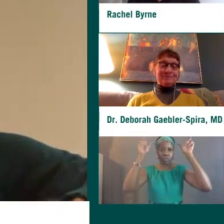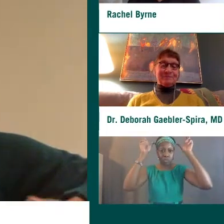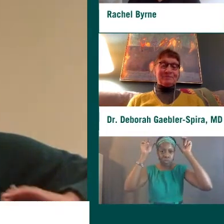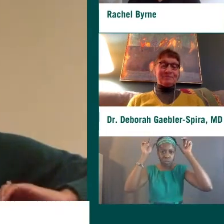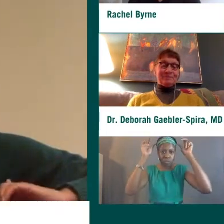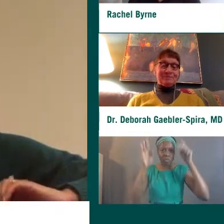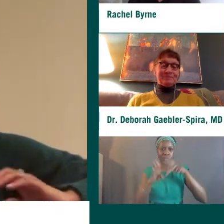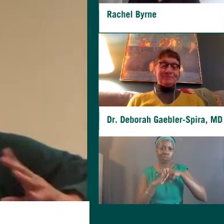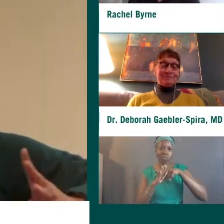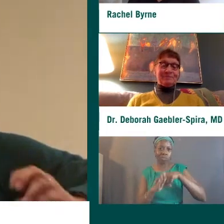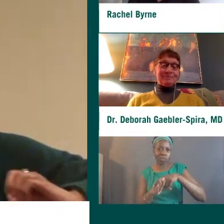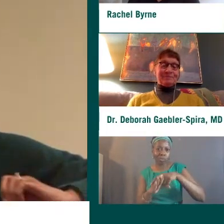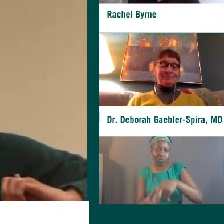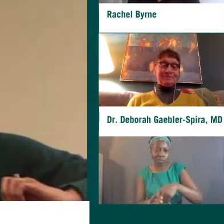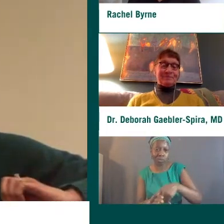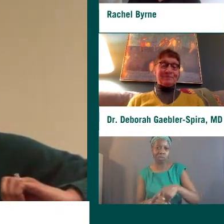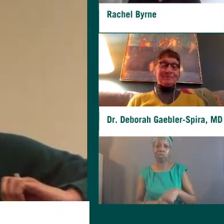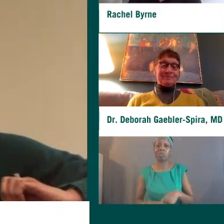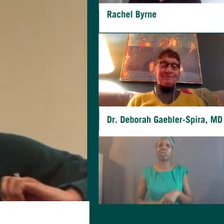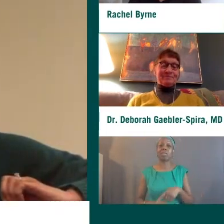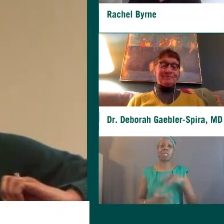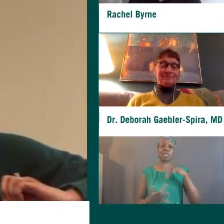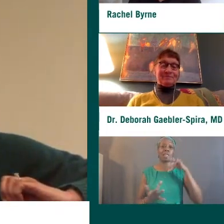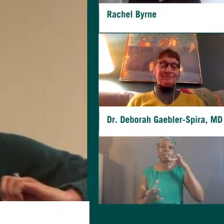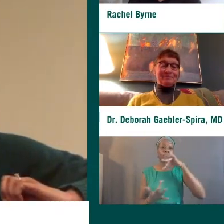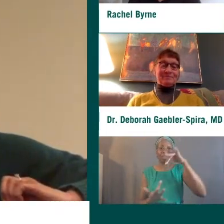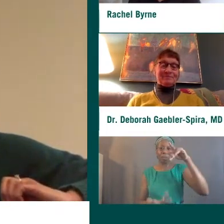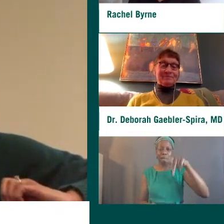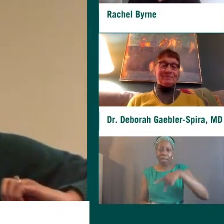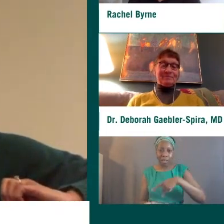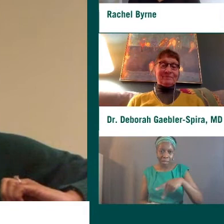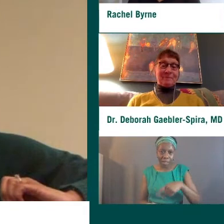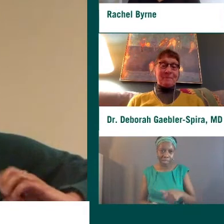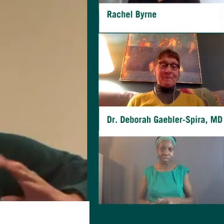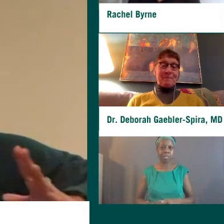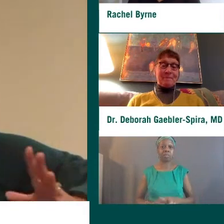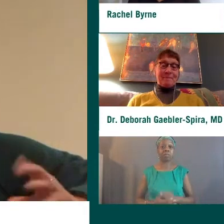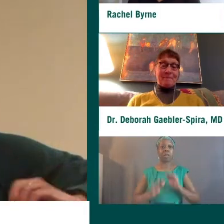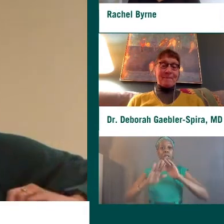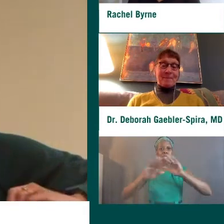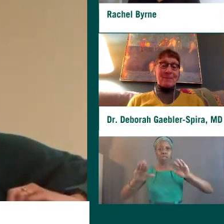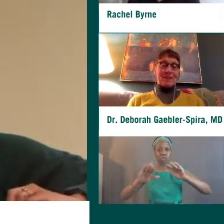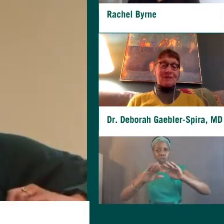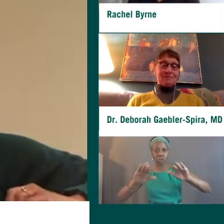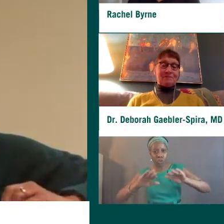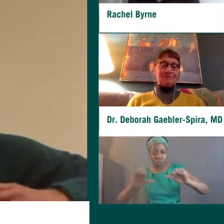Swimming, yoga. Family walks. We take walks as a family.